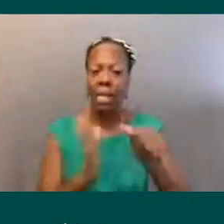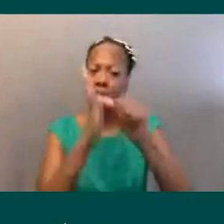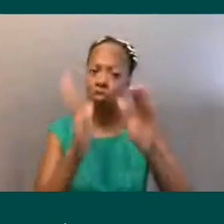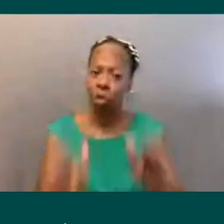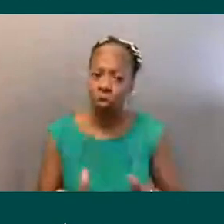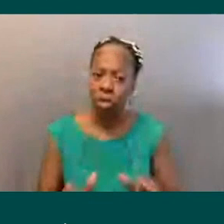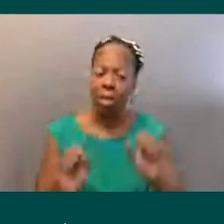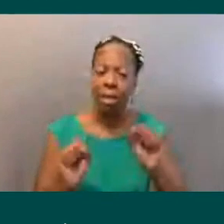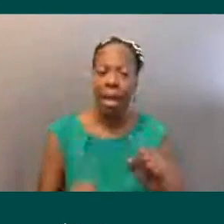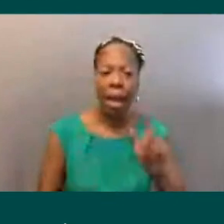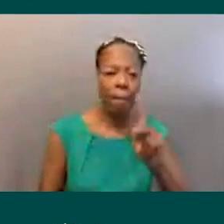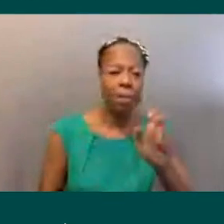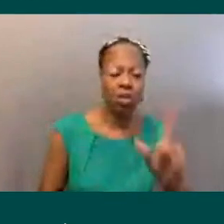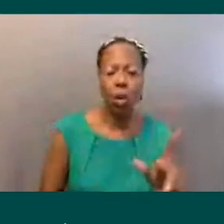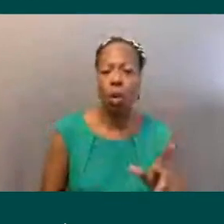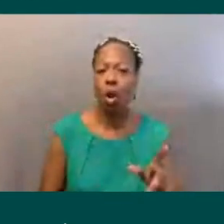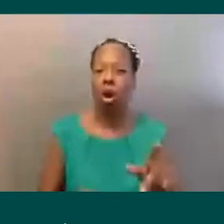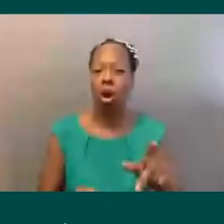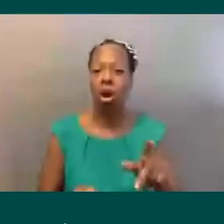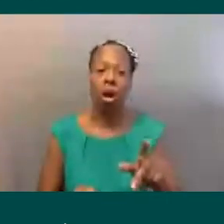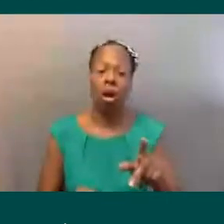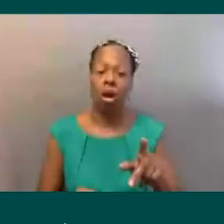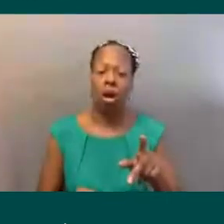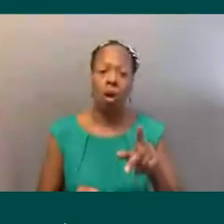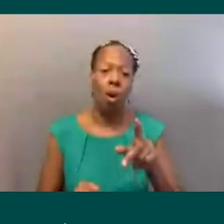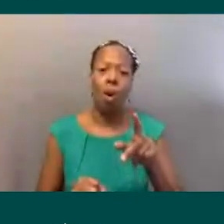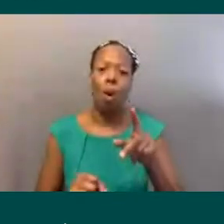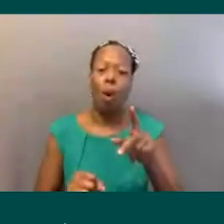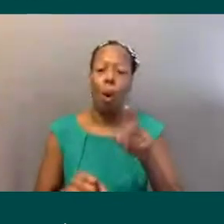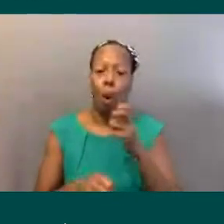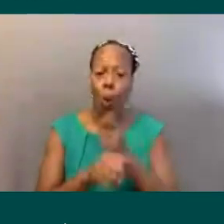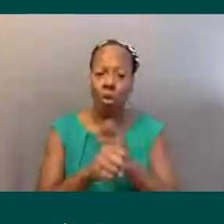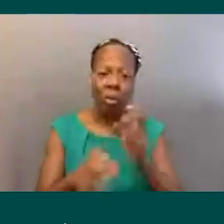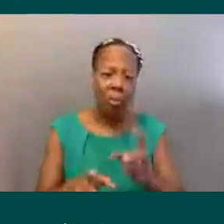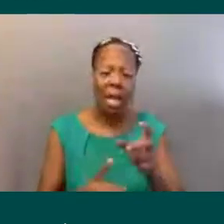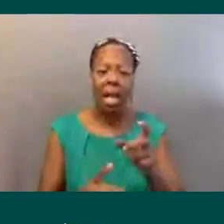but find someone that you can ally with that can help